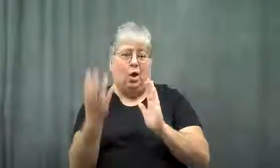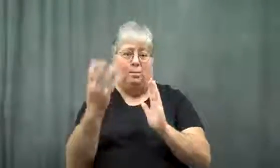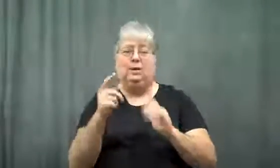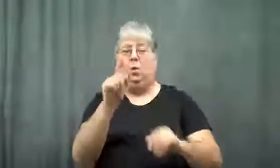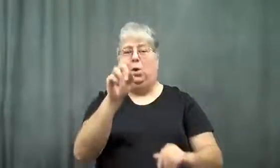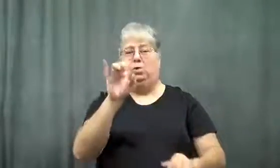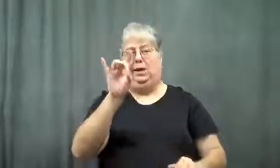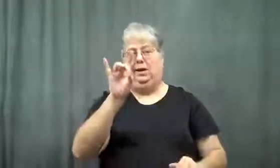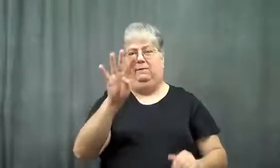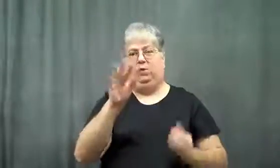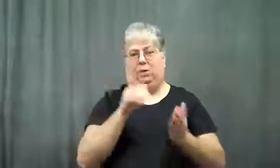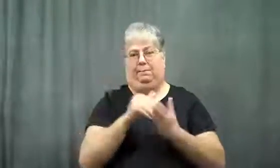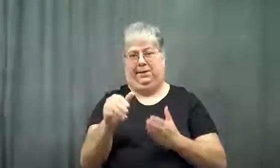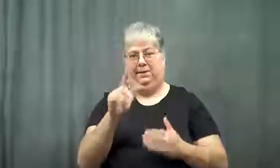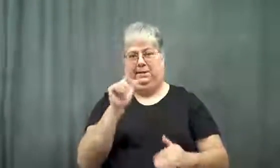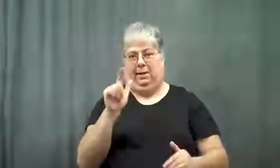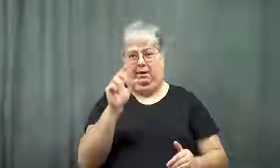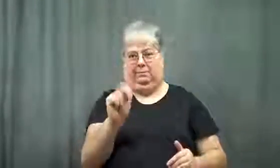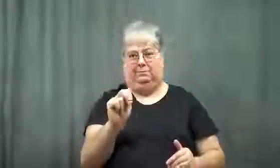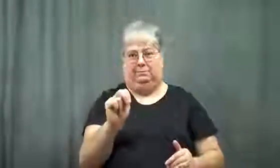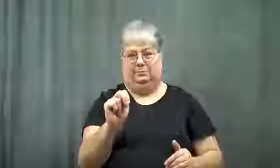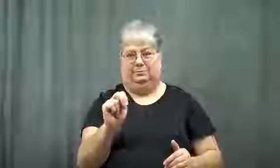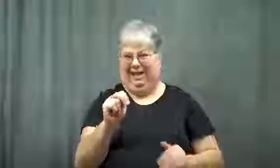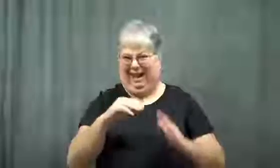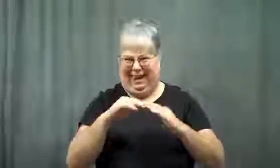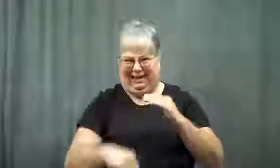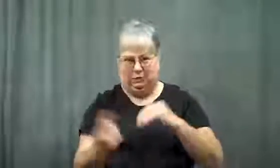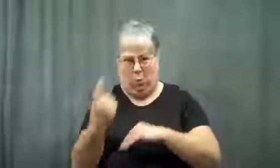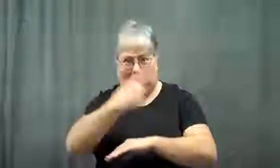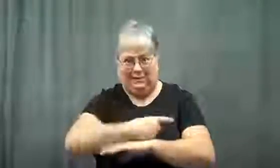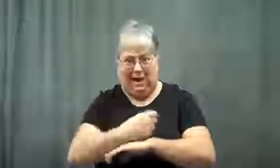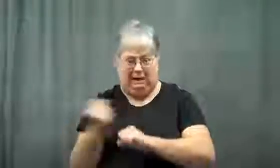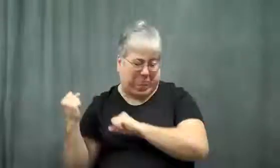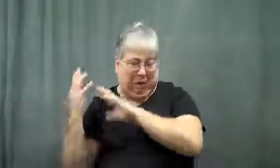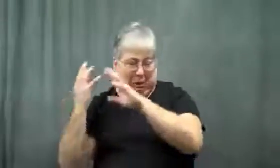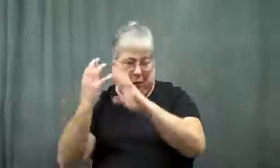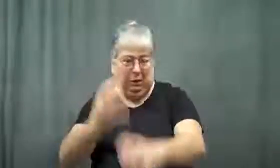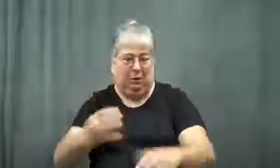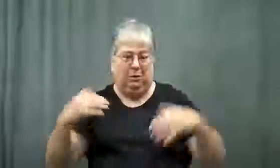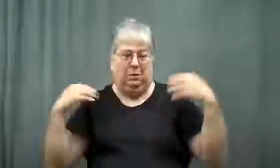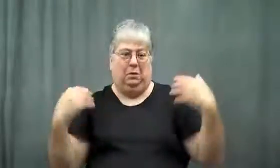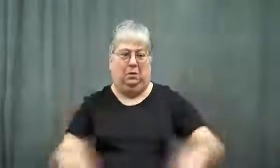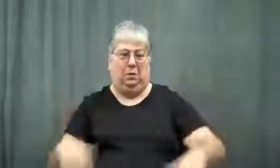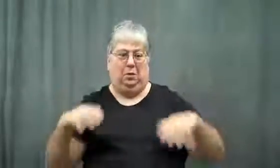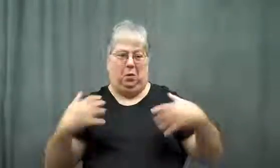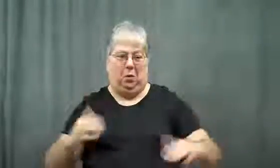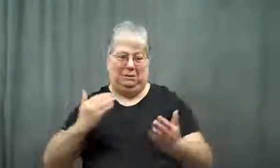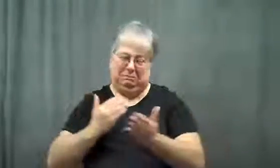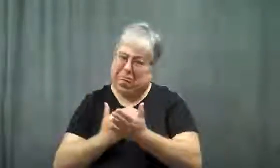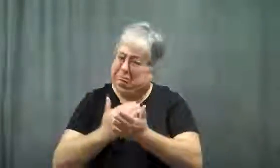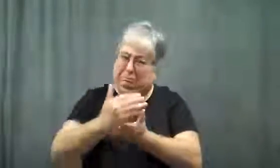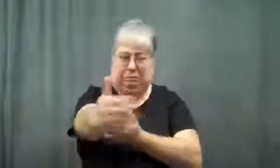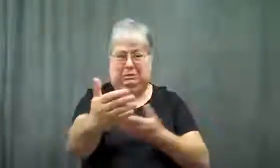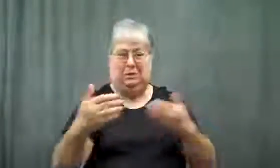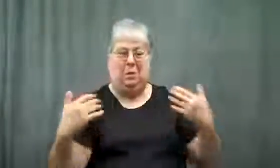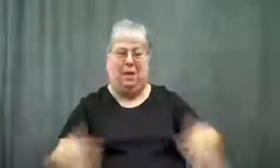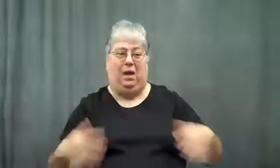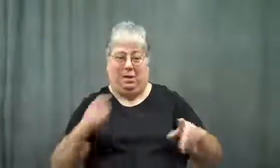184 million gallons of red sludge was released.